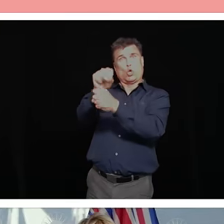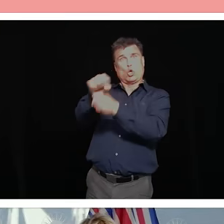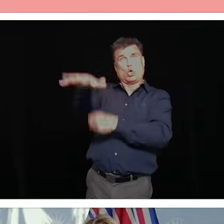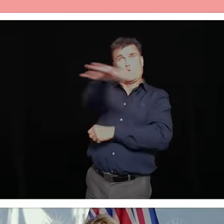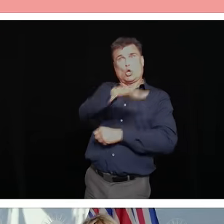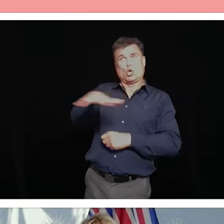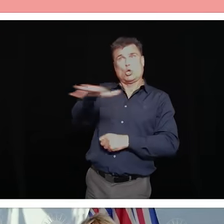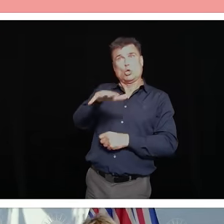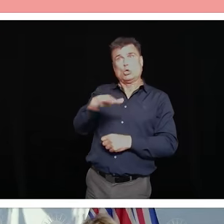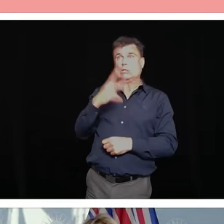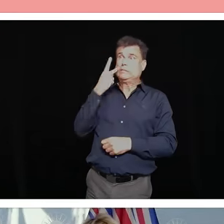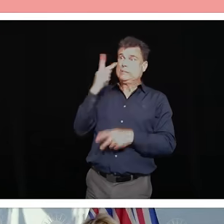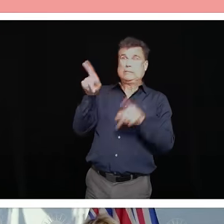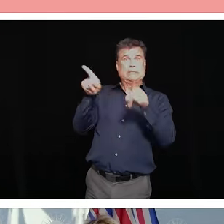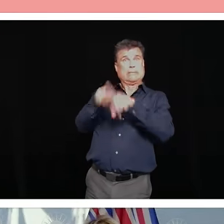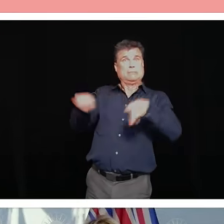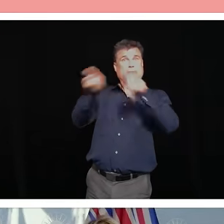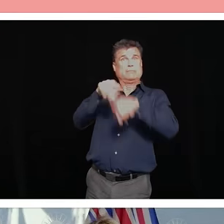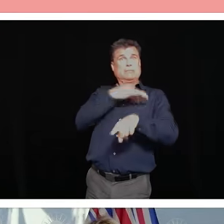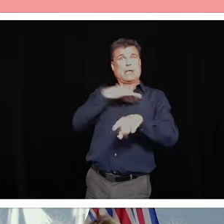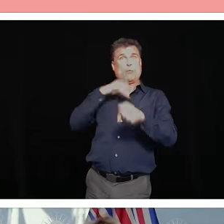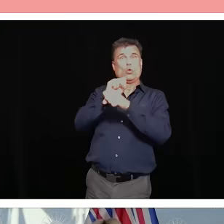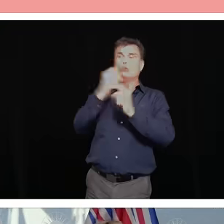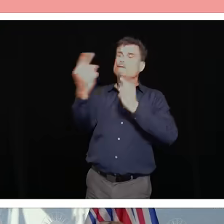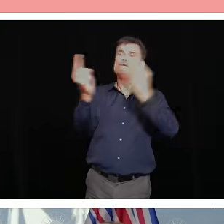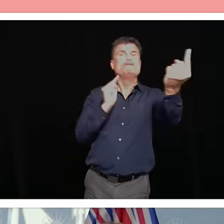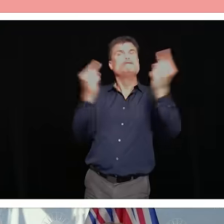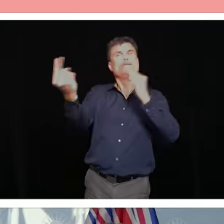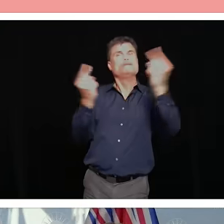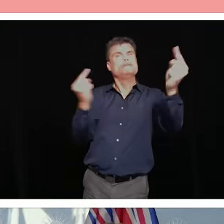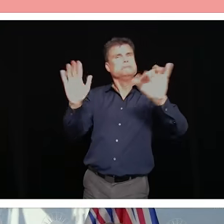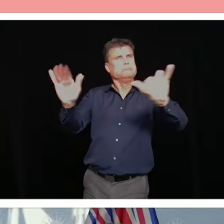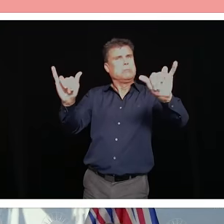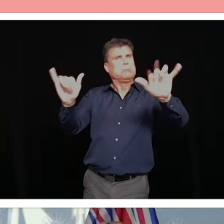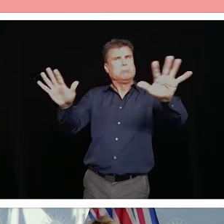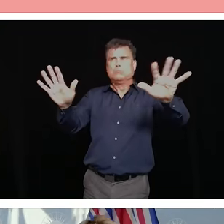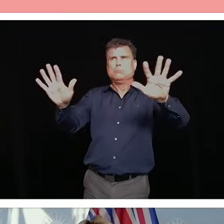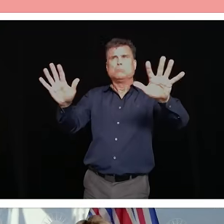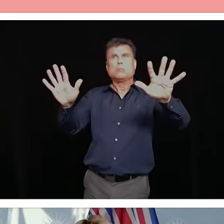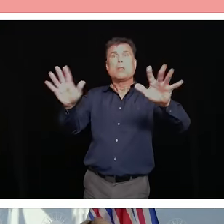With some of that mobility data goes into this dynamic compartmental modeling